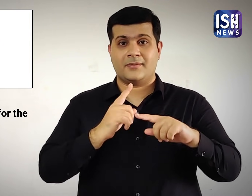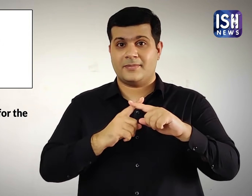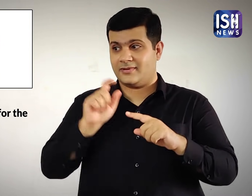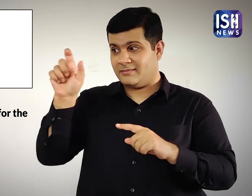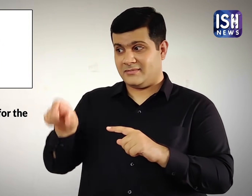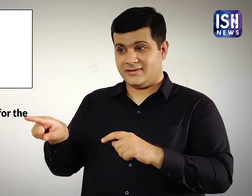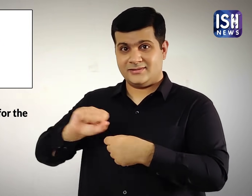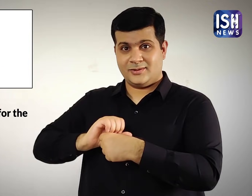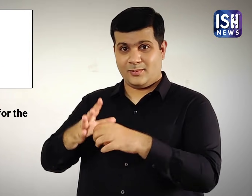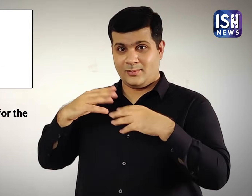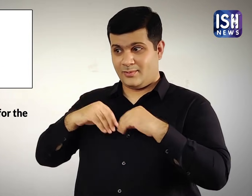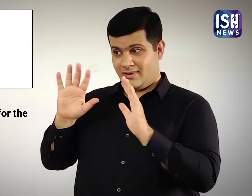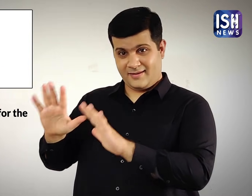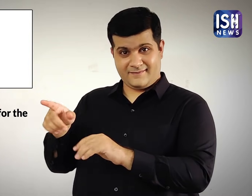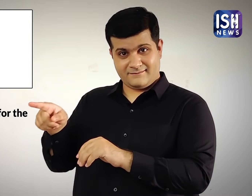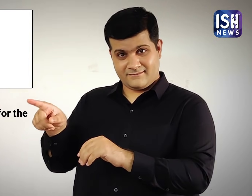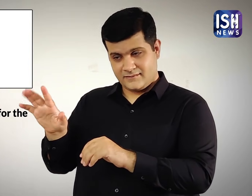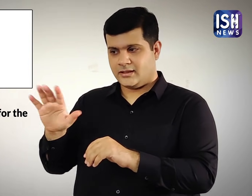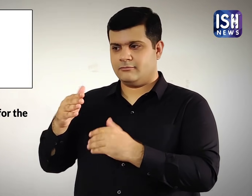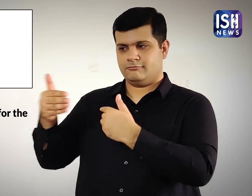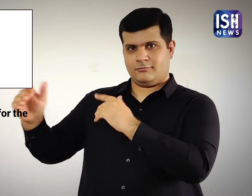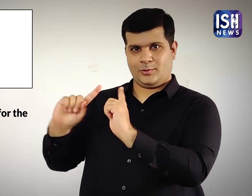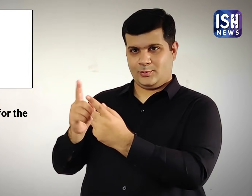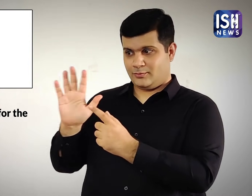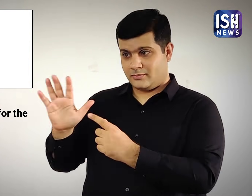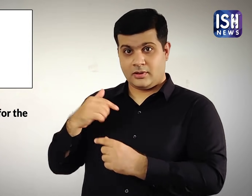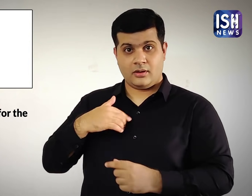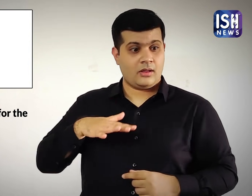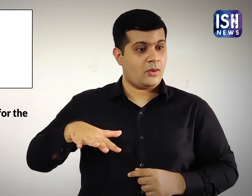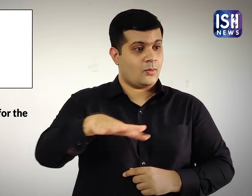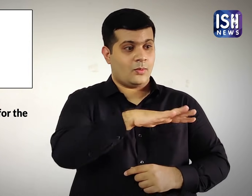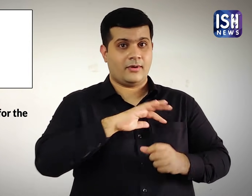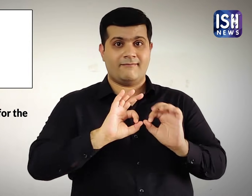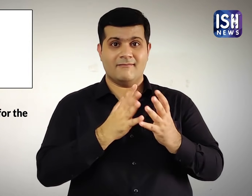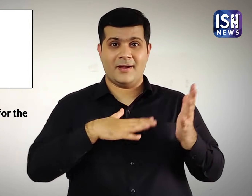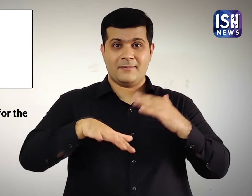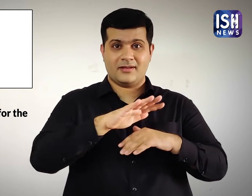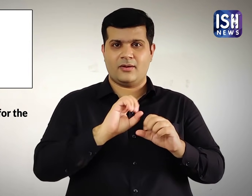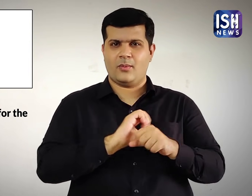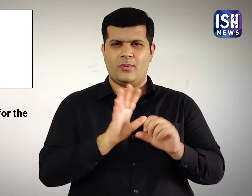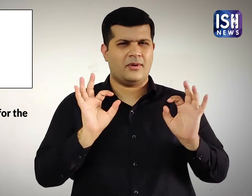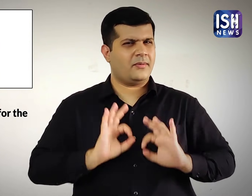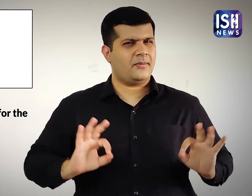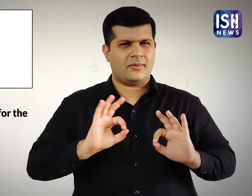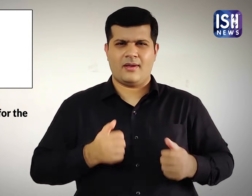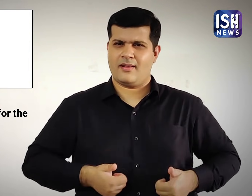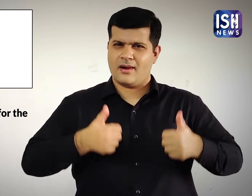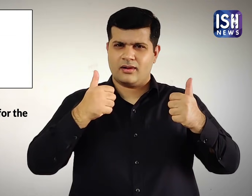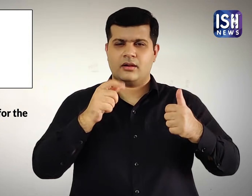Ensure that all other family members who are COVID negative,